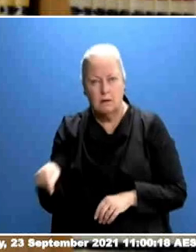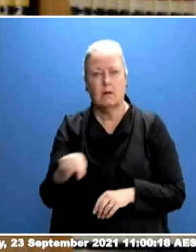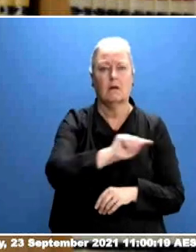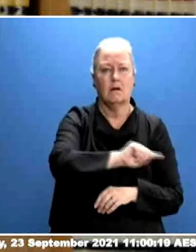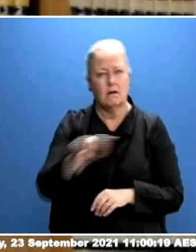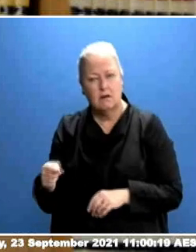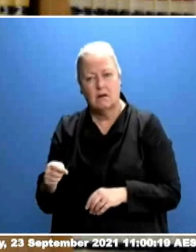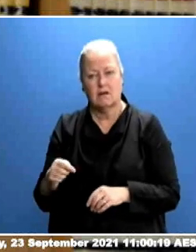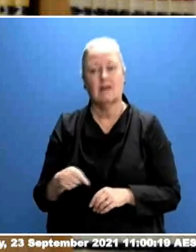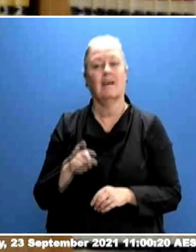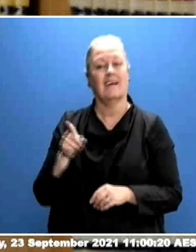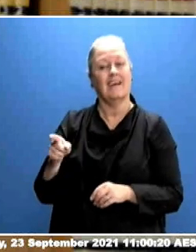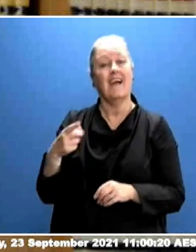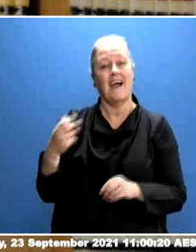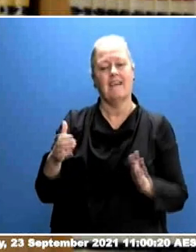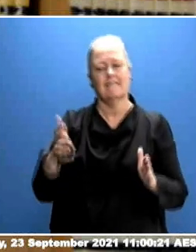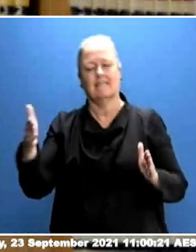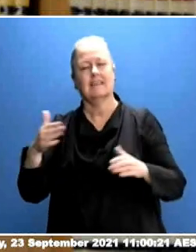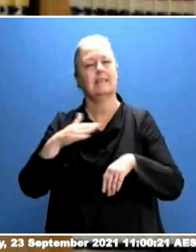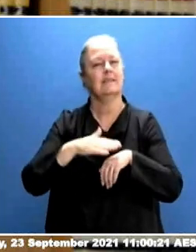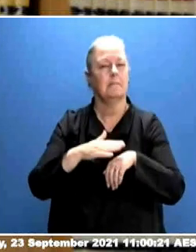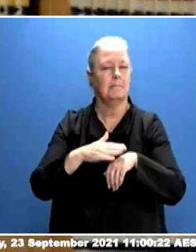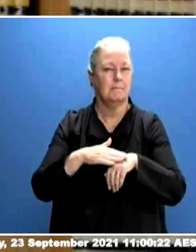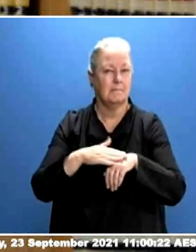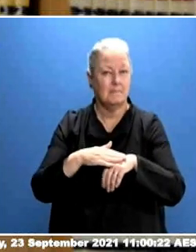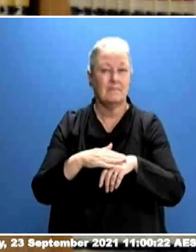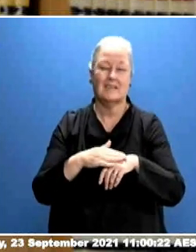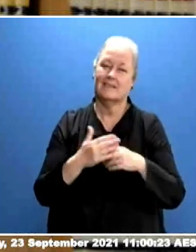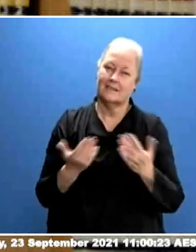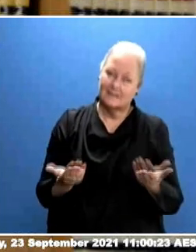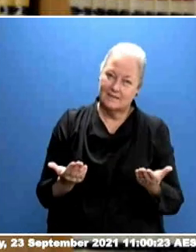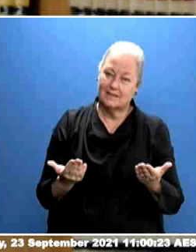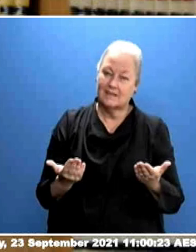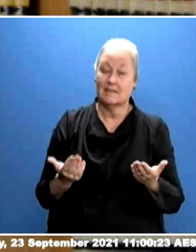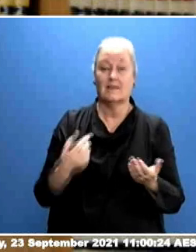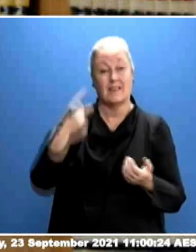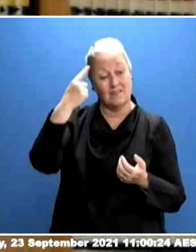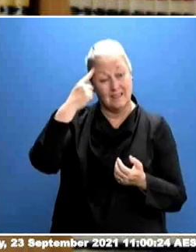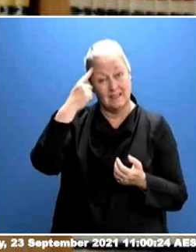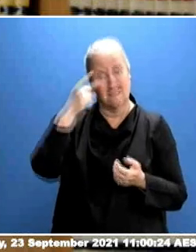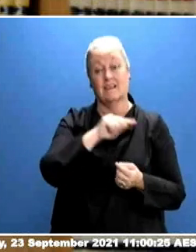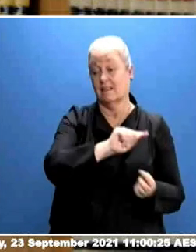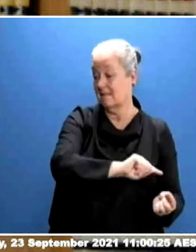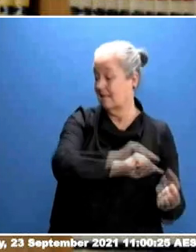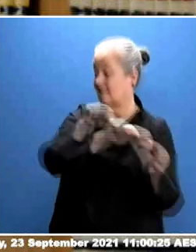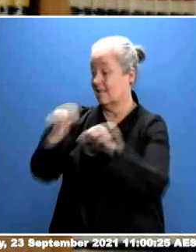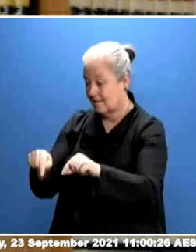an extended period in Secure Care and it would arguably be more beneficial for them to come to Secure Care once and have their needs assessed